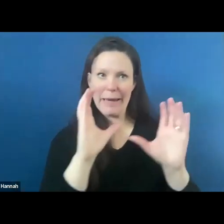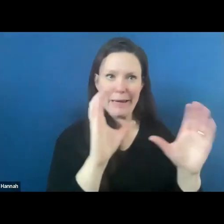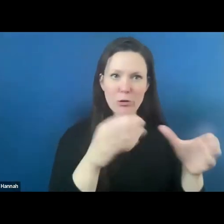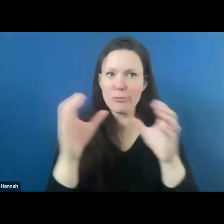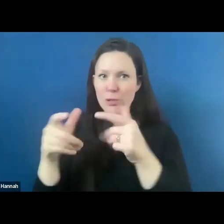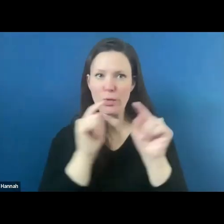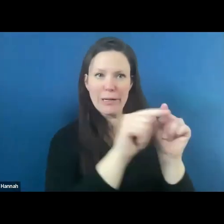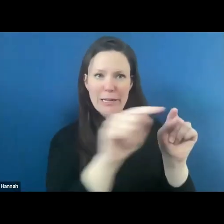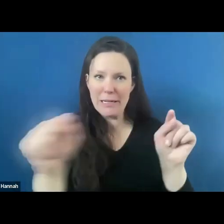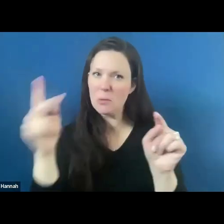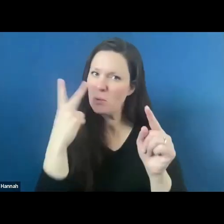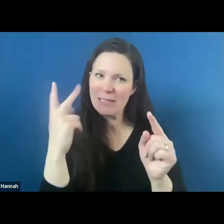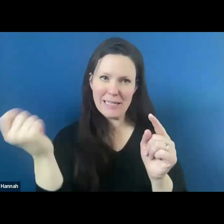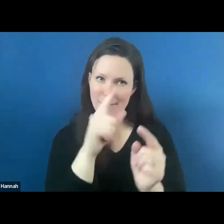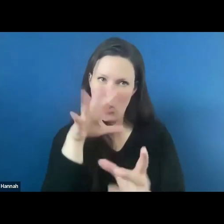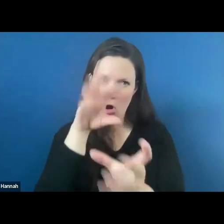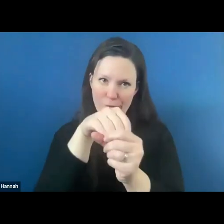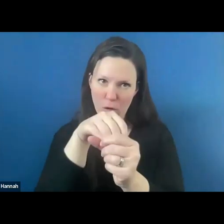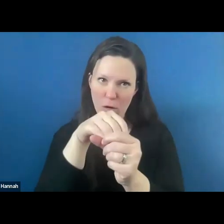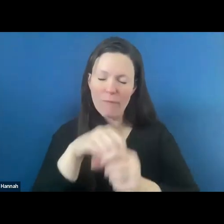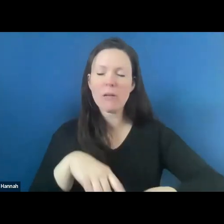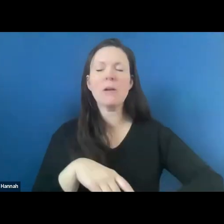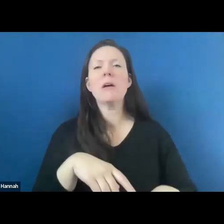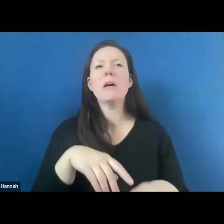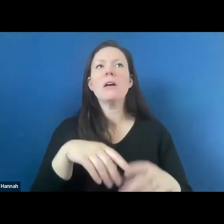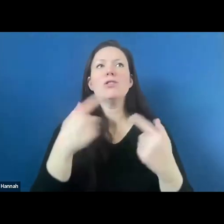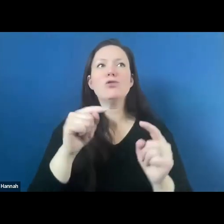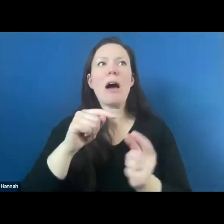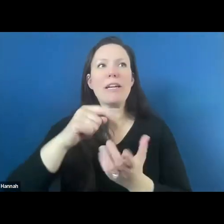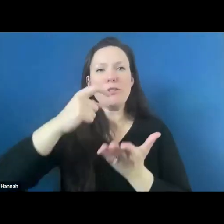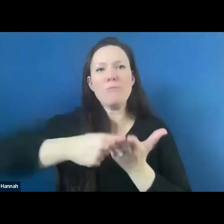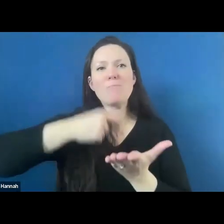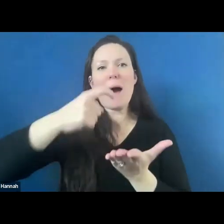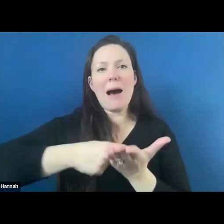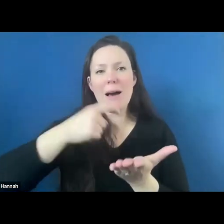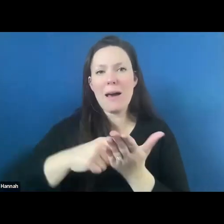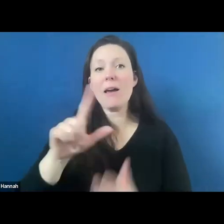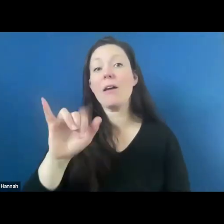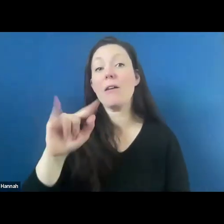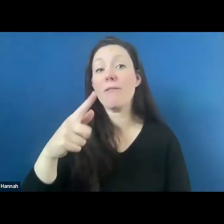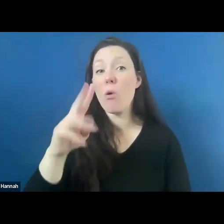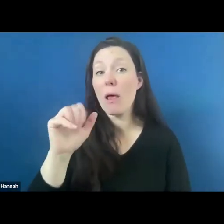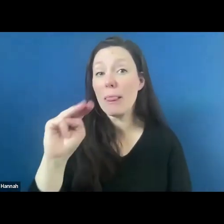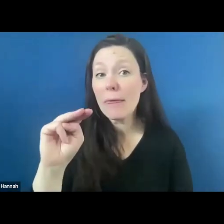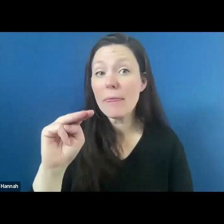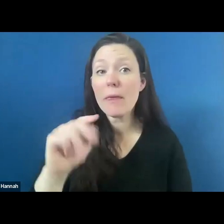putting forth, which is like mining for lithium, cobalt, copper, and other things like that.